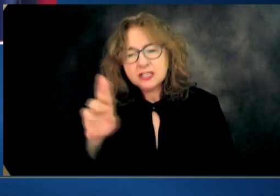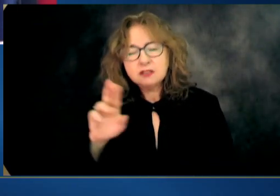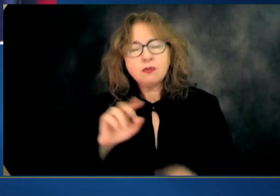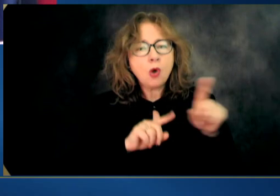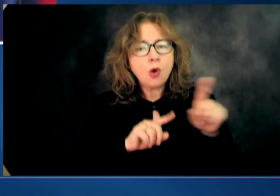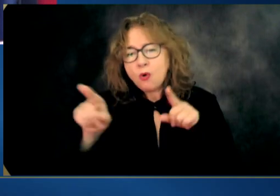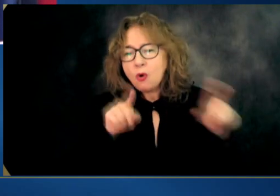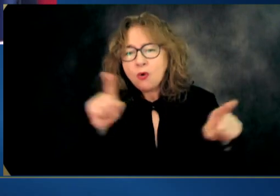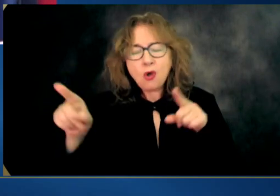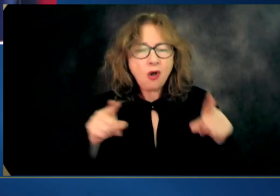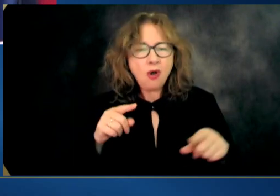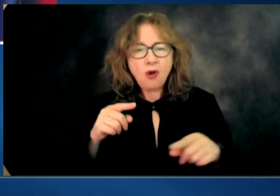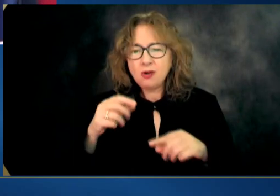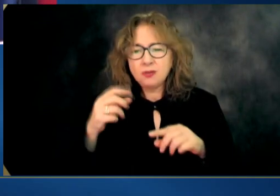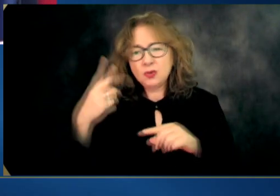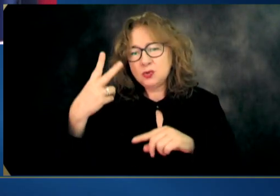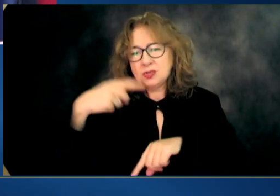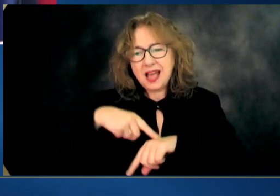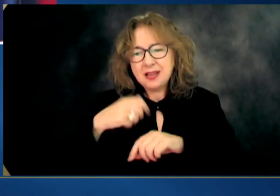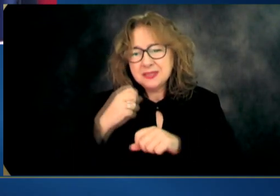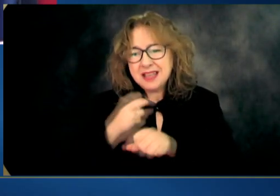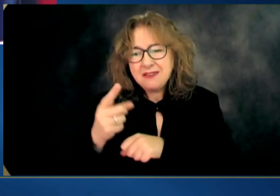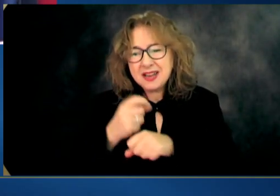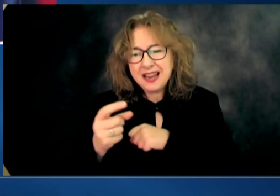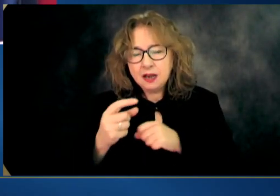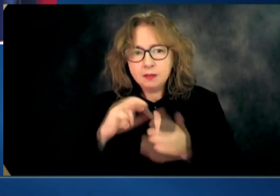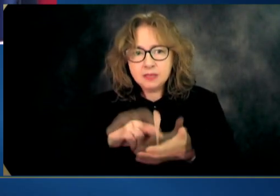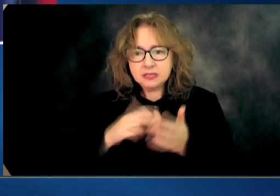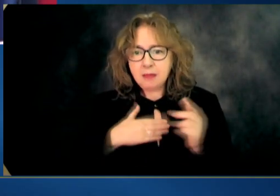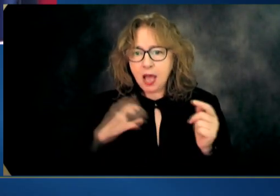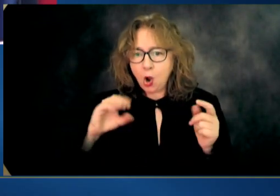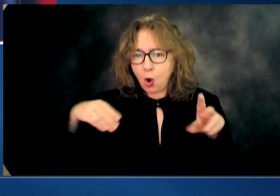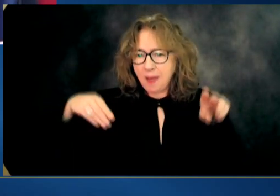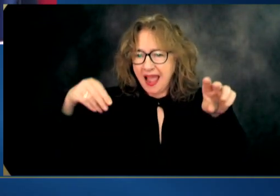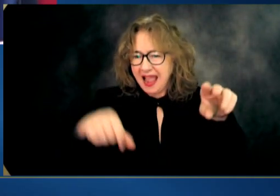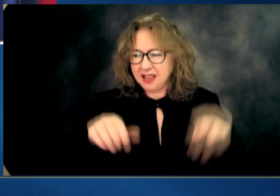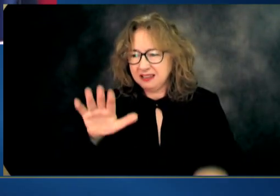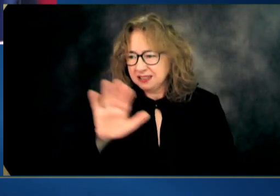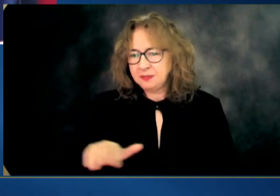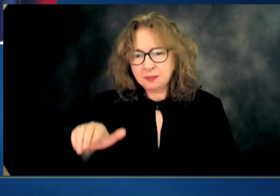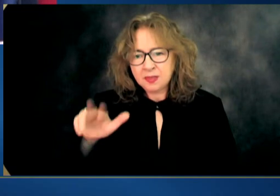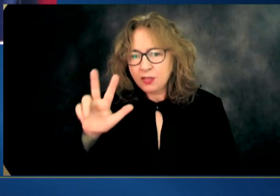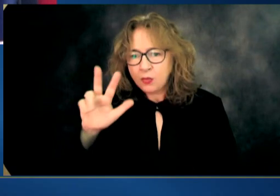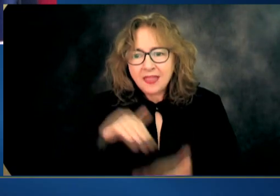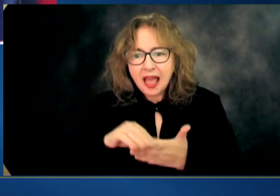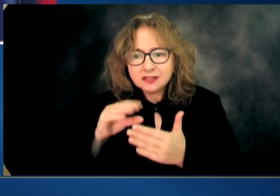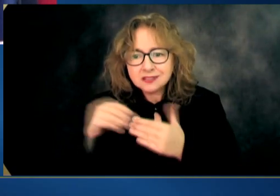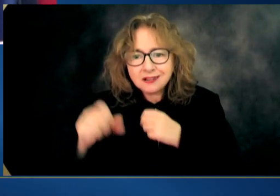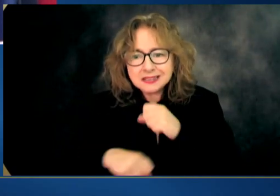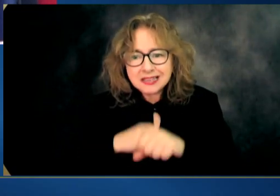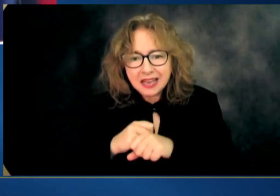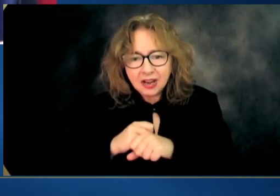$1,000 to $3,000 a year easily. But since I've been on the Hydroxyurea and Endari,